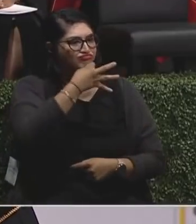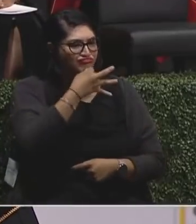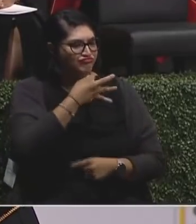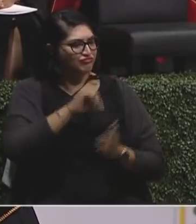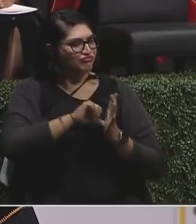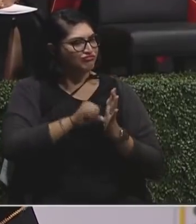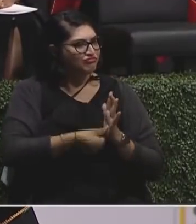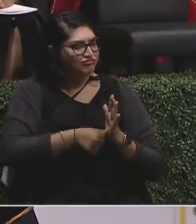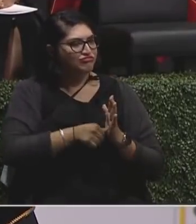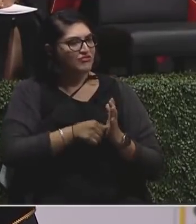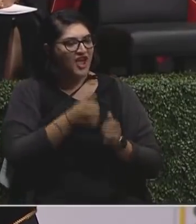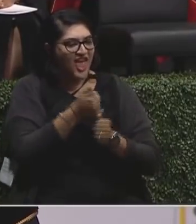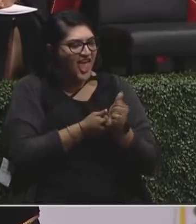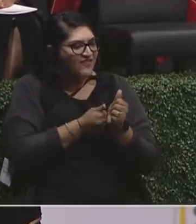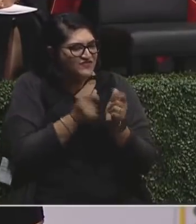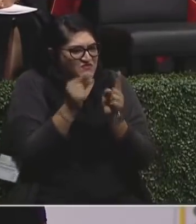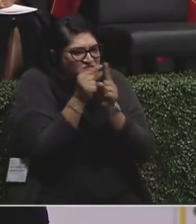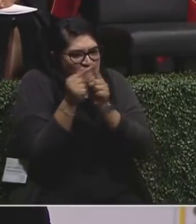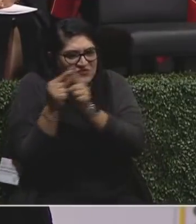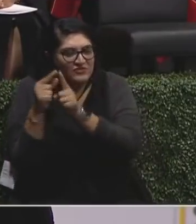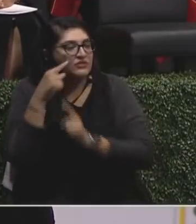THANK YOU VERY MUCH. THE CHARTER COLLEGE OF EDUCATION IS